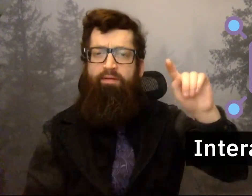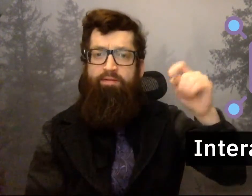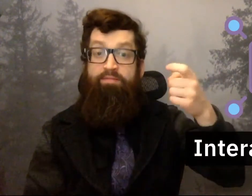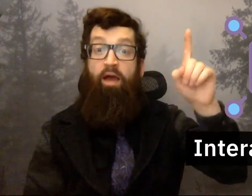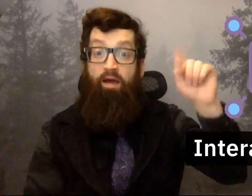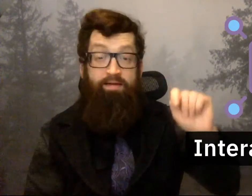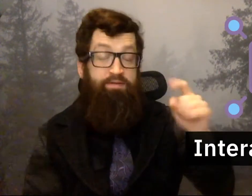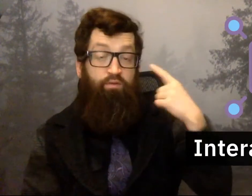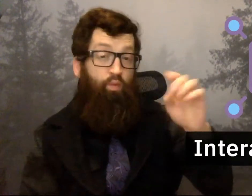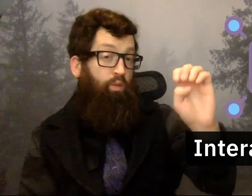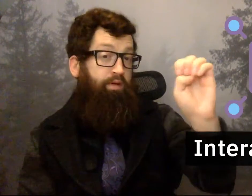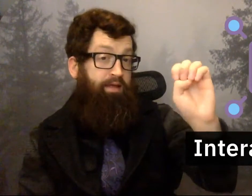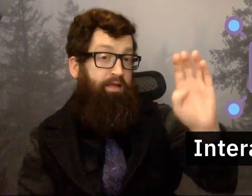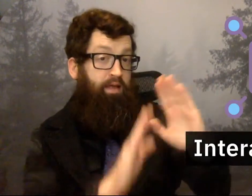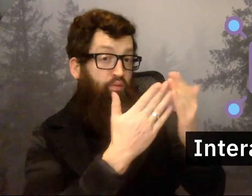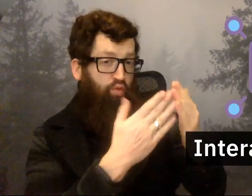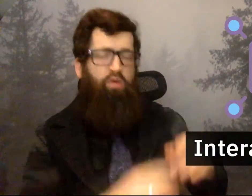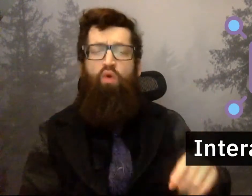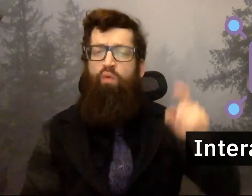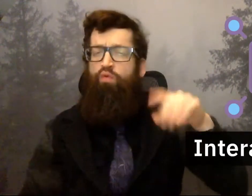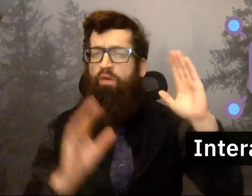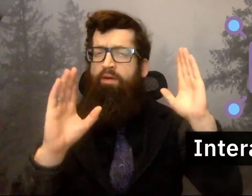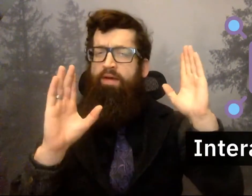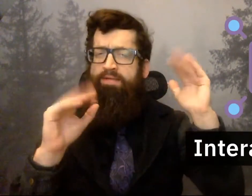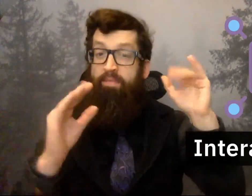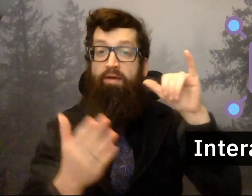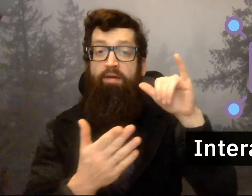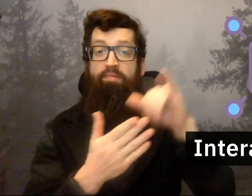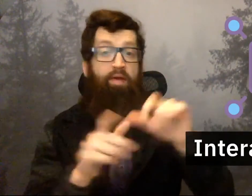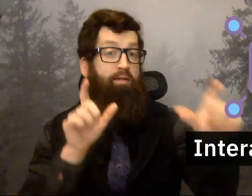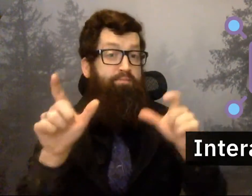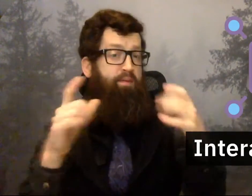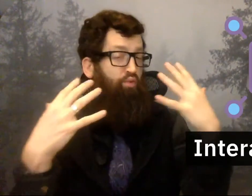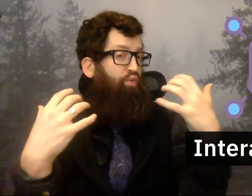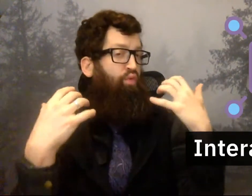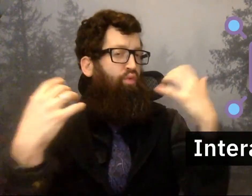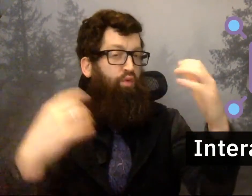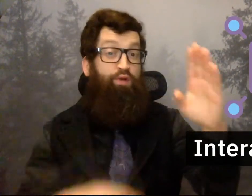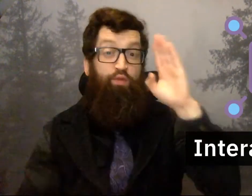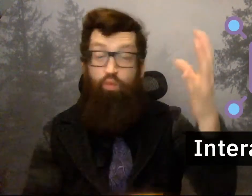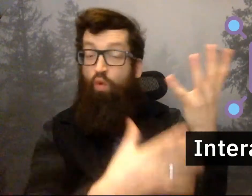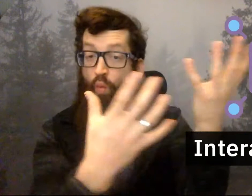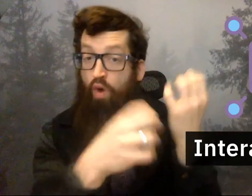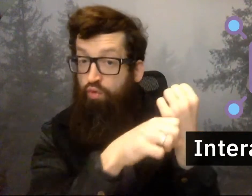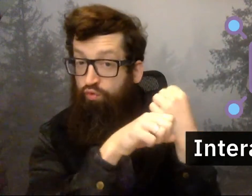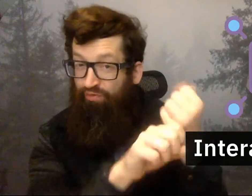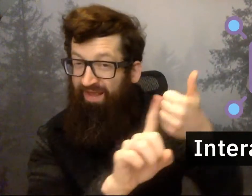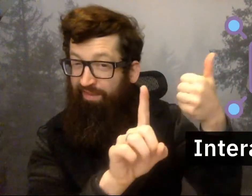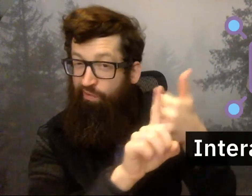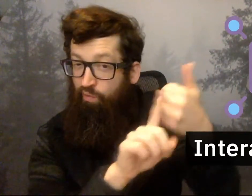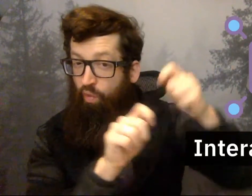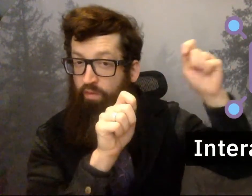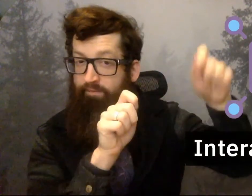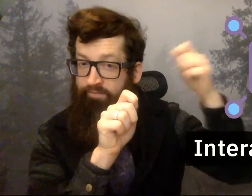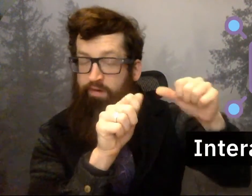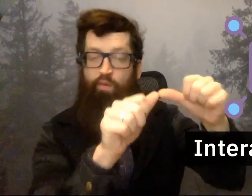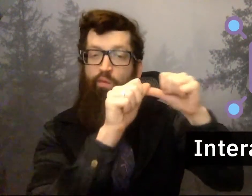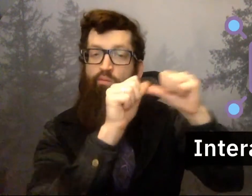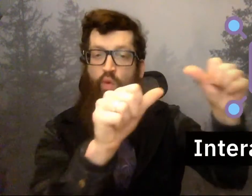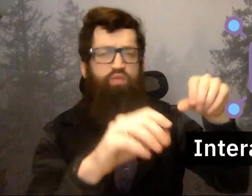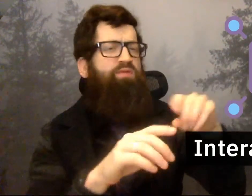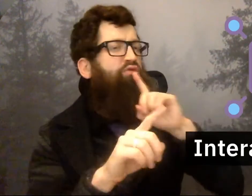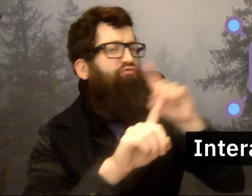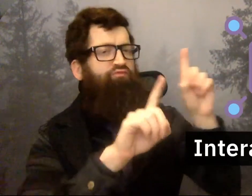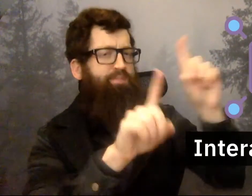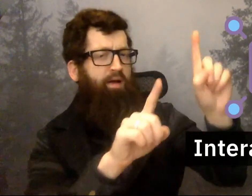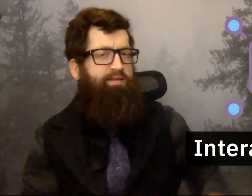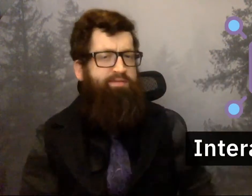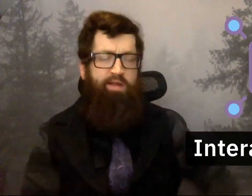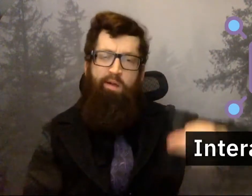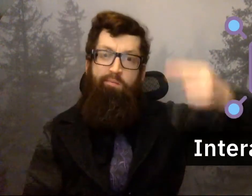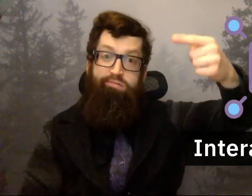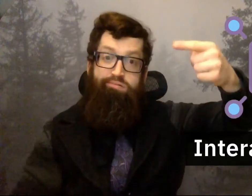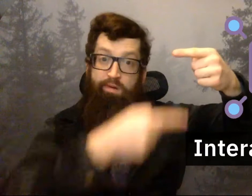then you can expect people will want to know how to create content themselves to post, or to respond to others.